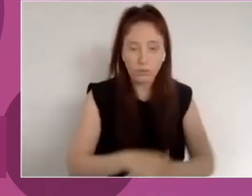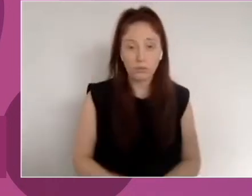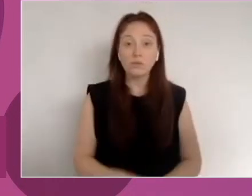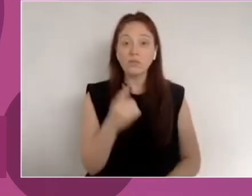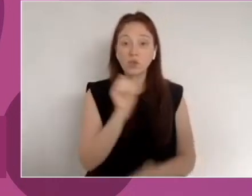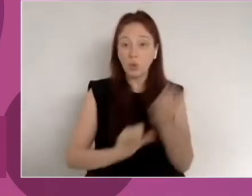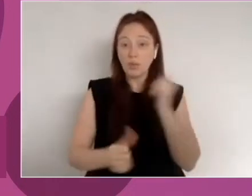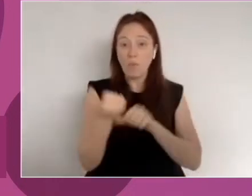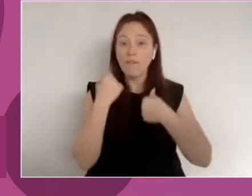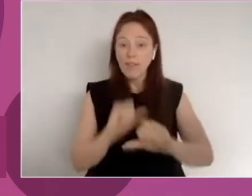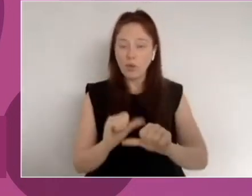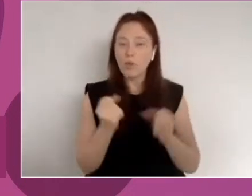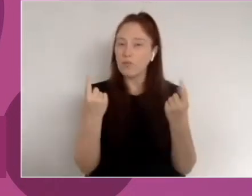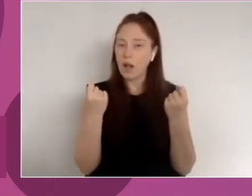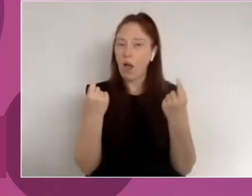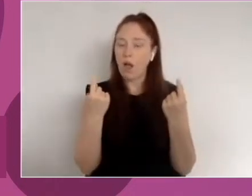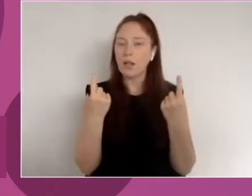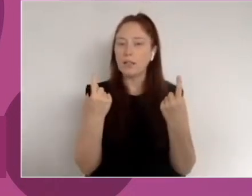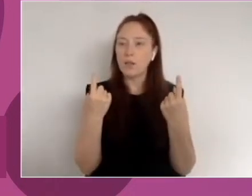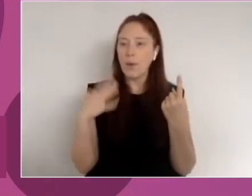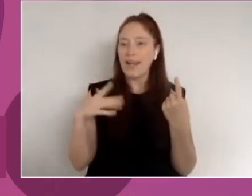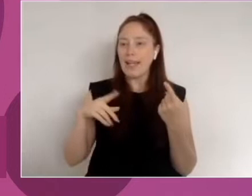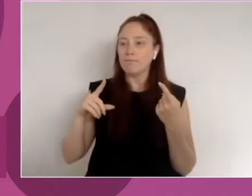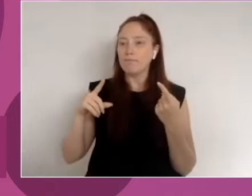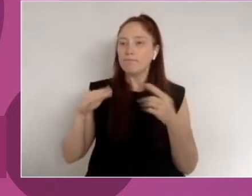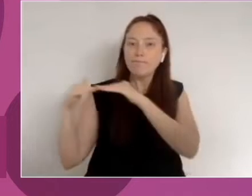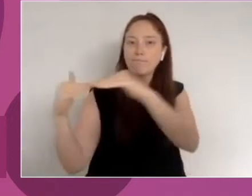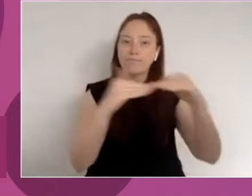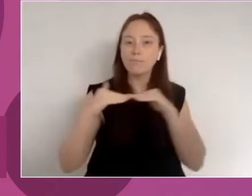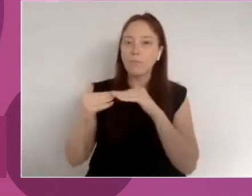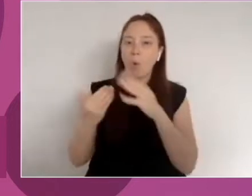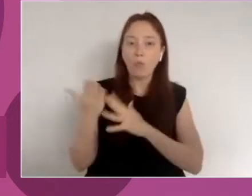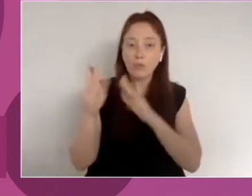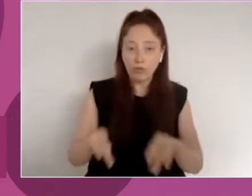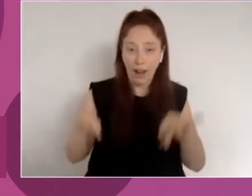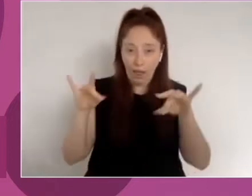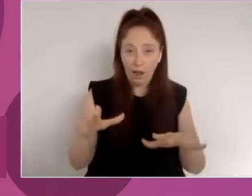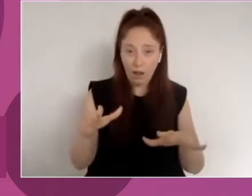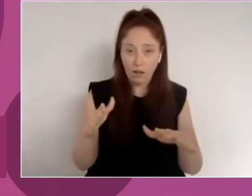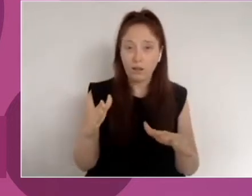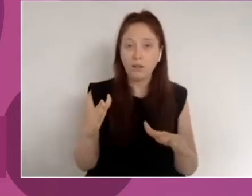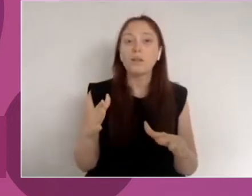that either have the need for consistency, for scale or for reach, need to be done at a national